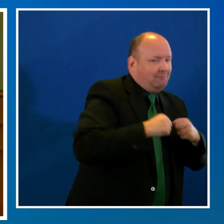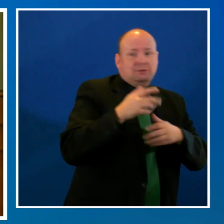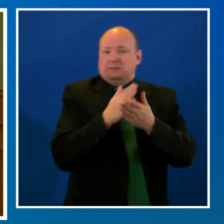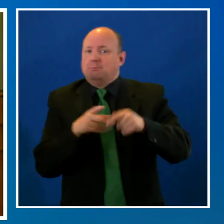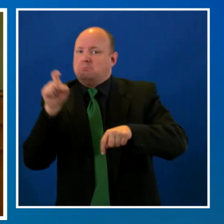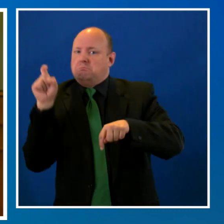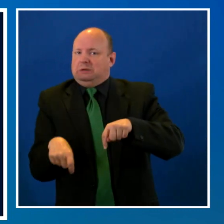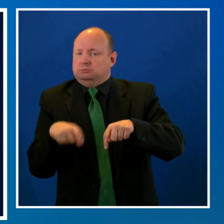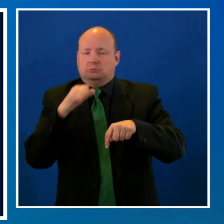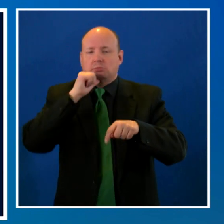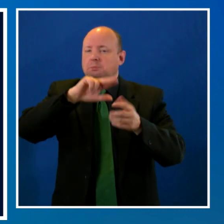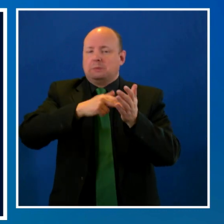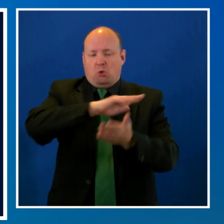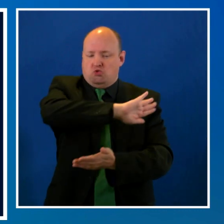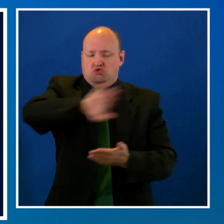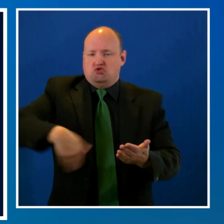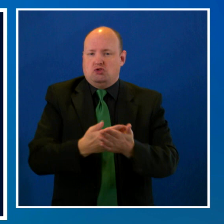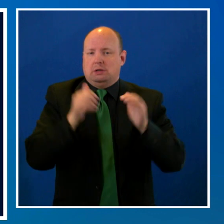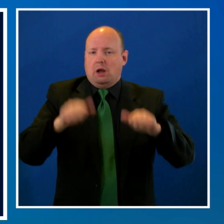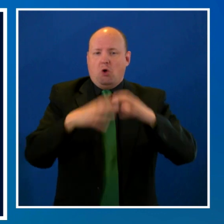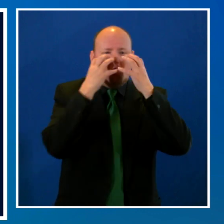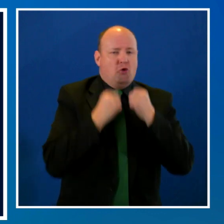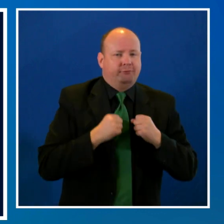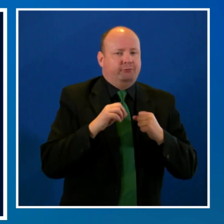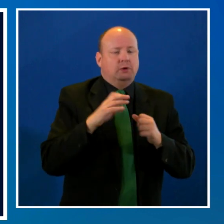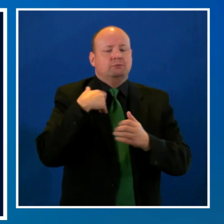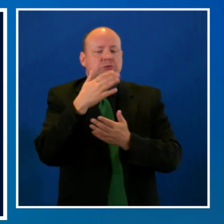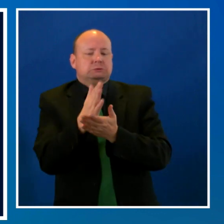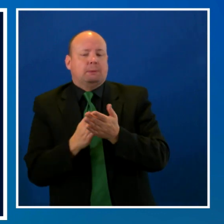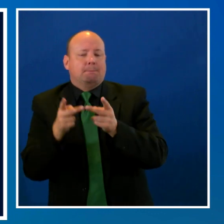Masks will still be required in certain settings, including